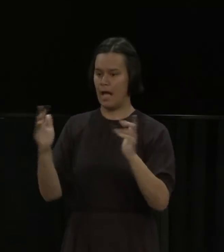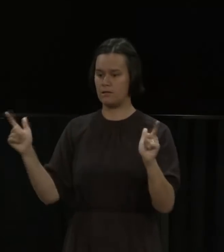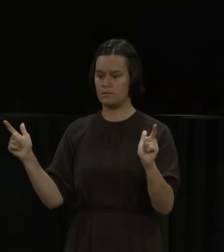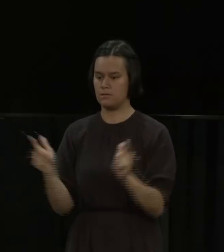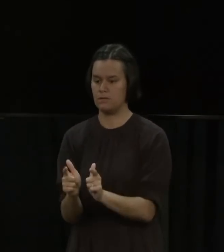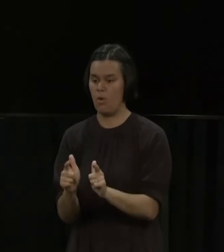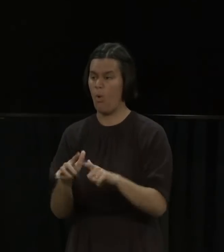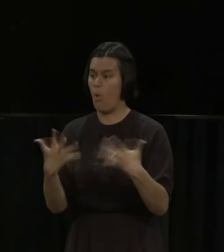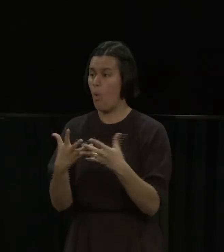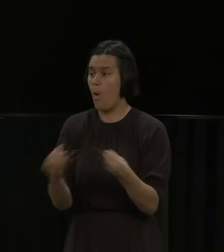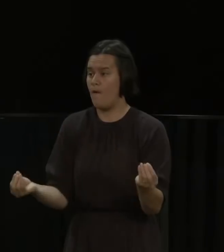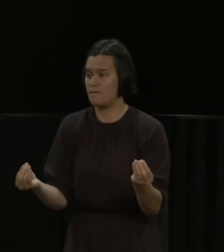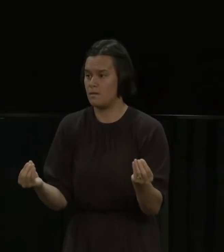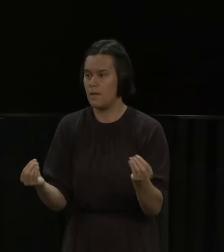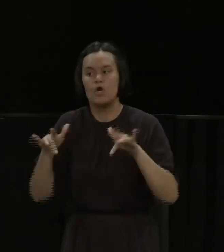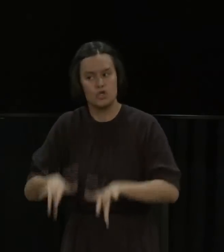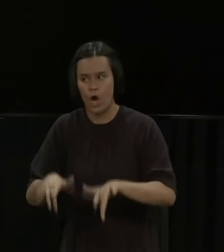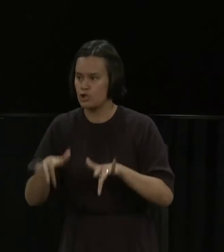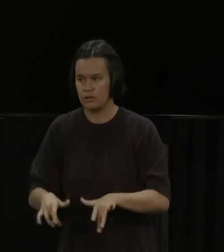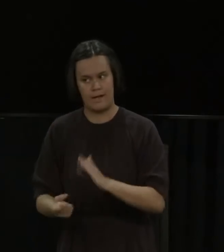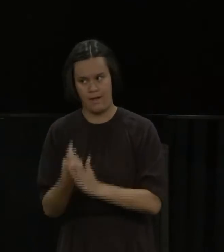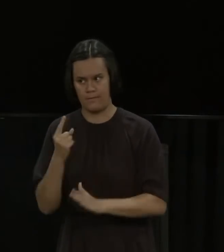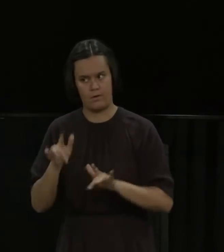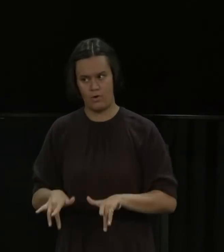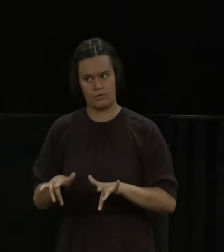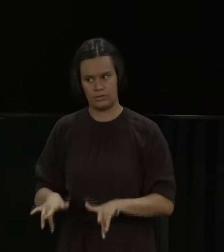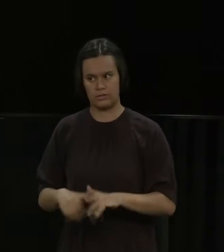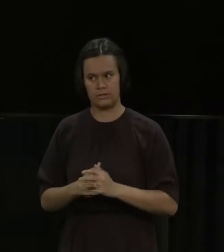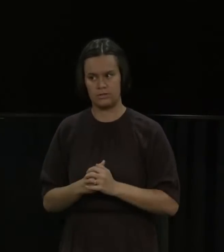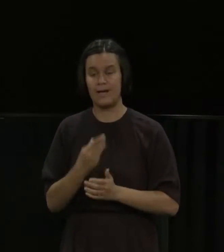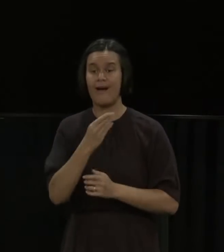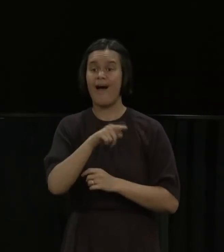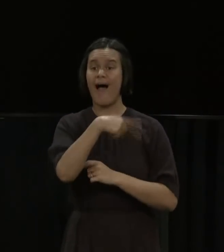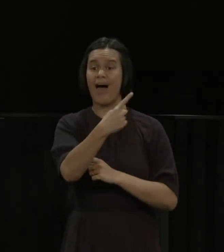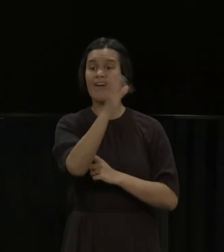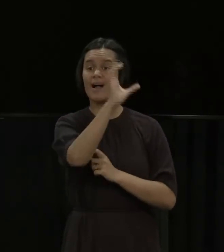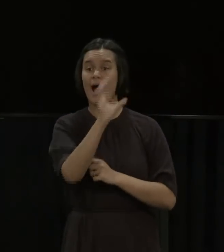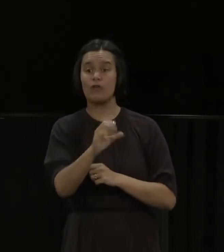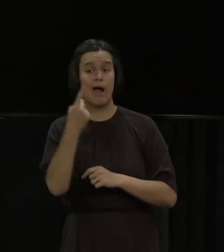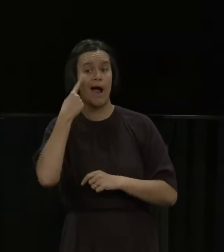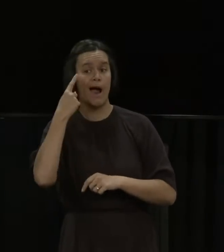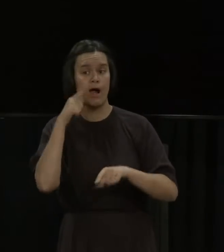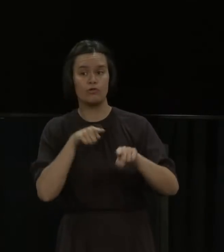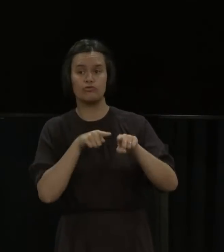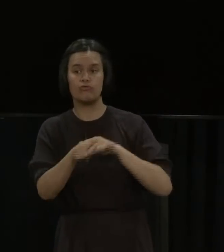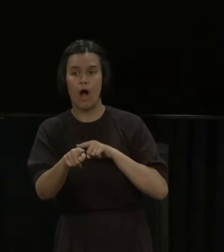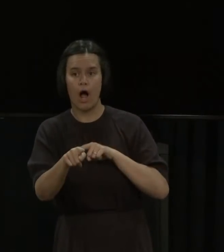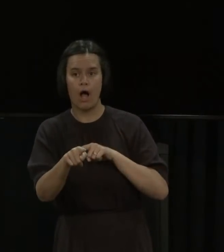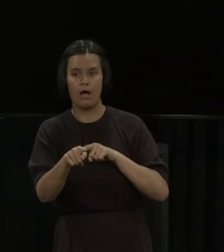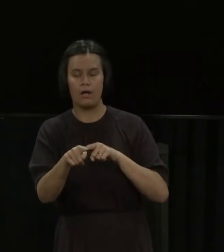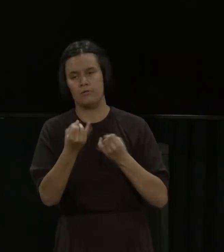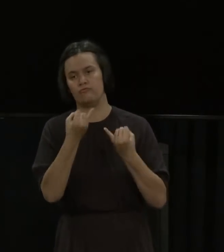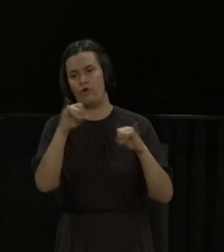come one agreed to be in place for?>> As long as the public health advice is that that's required. We will eventually reach a point at some point where people will be able to move much more freely across the